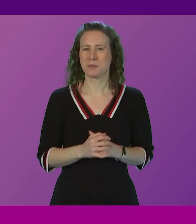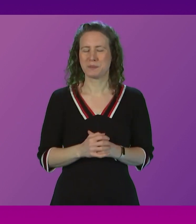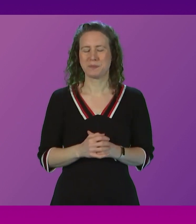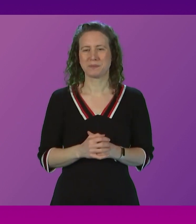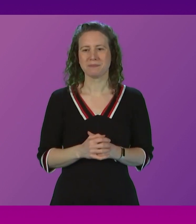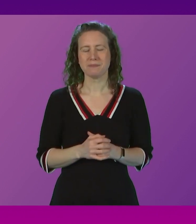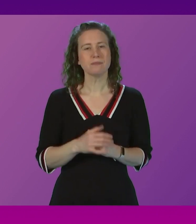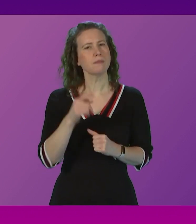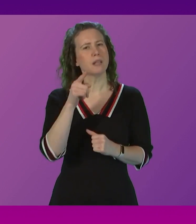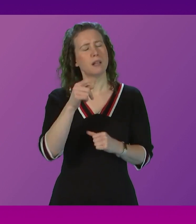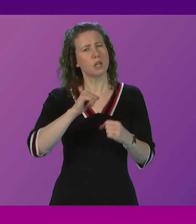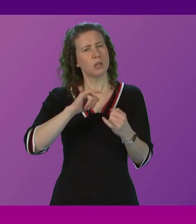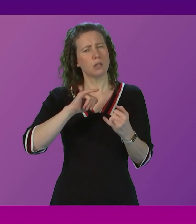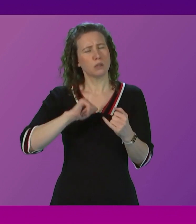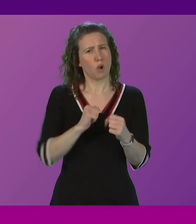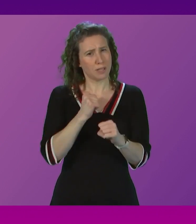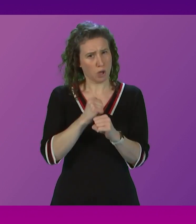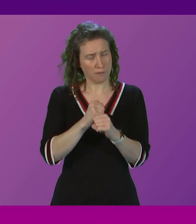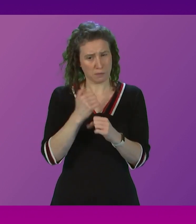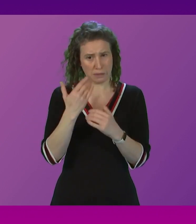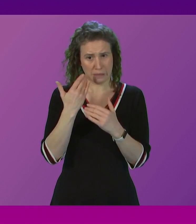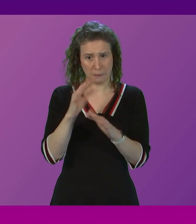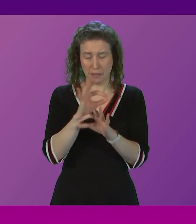Has the Scottish Government asked those who are conducting the gateway reviews